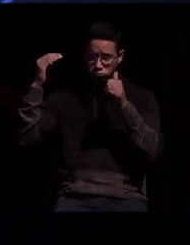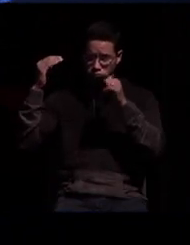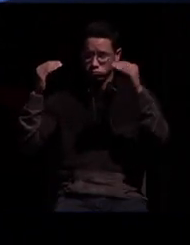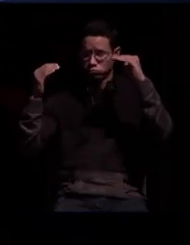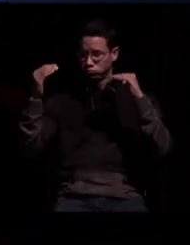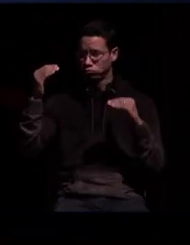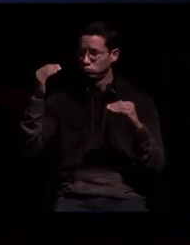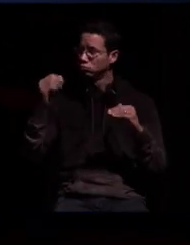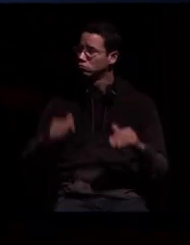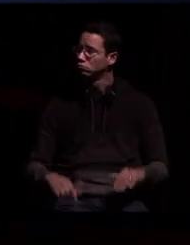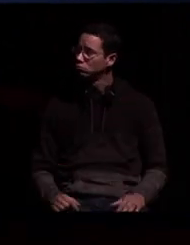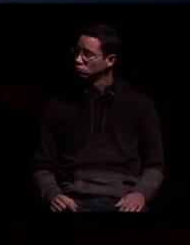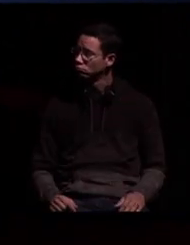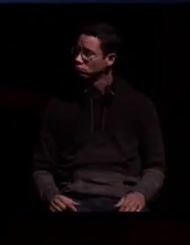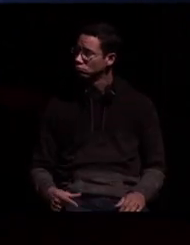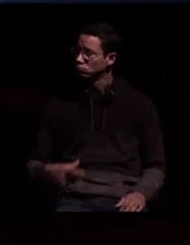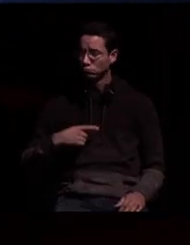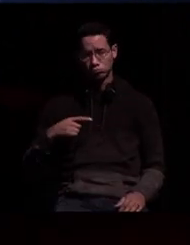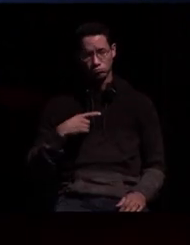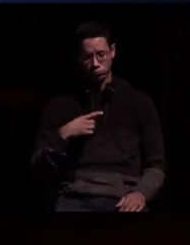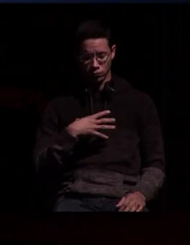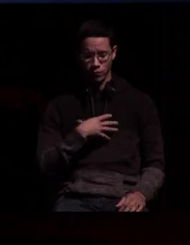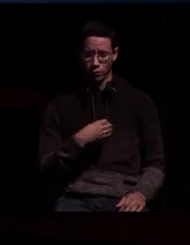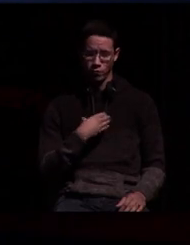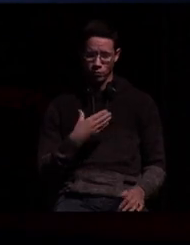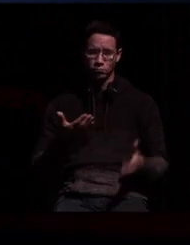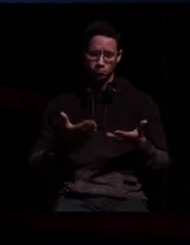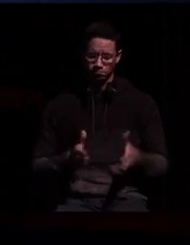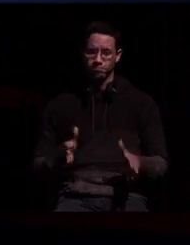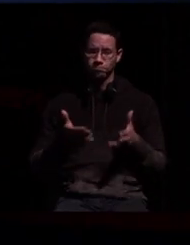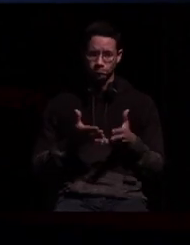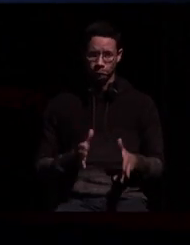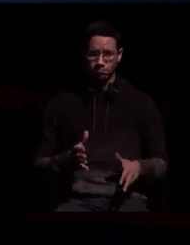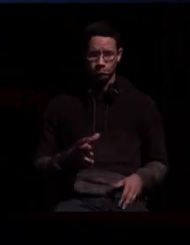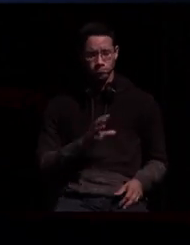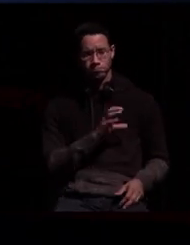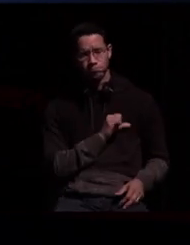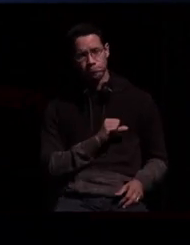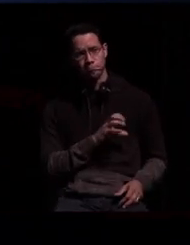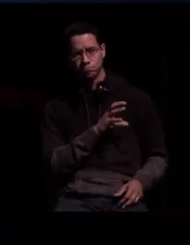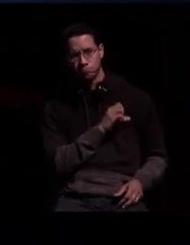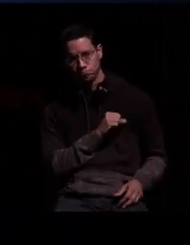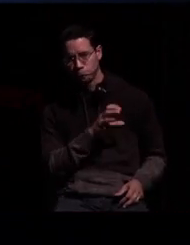they love each other and have many children as sign of fertility,